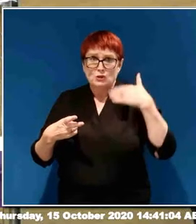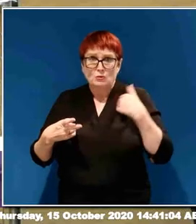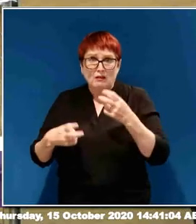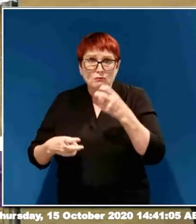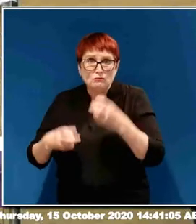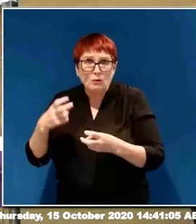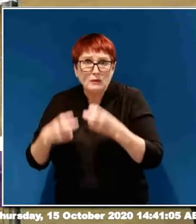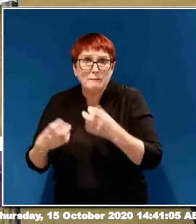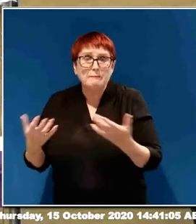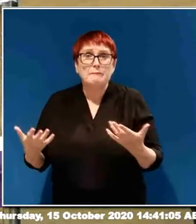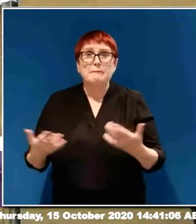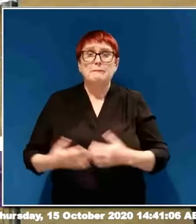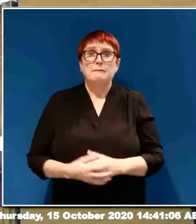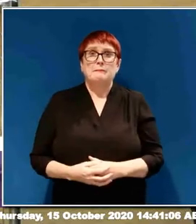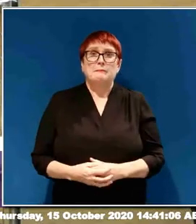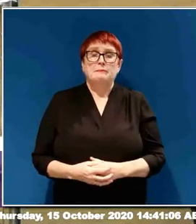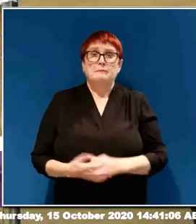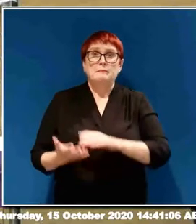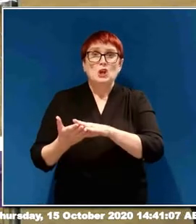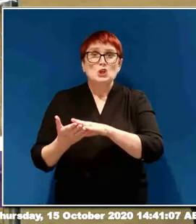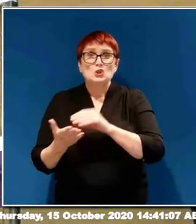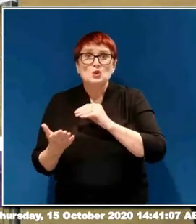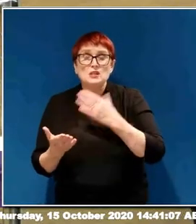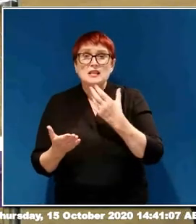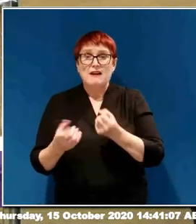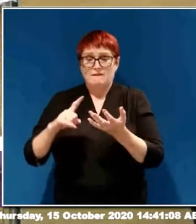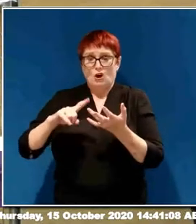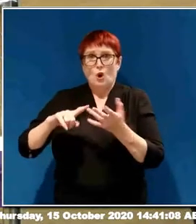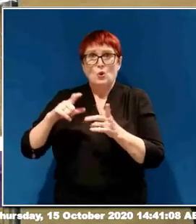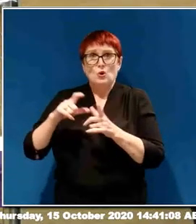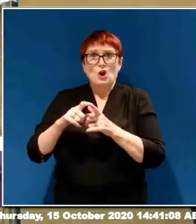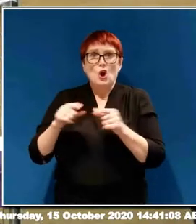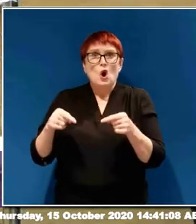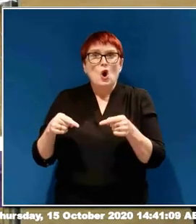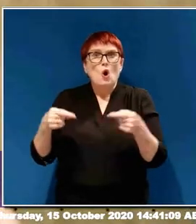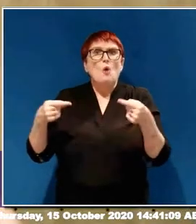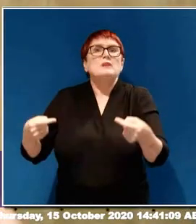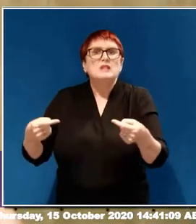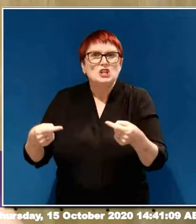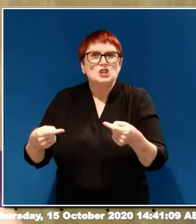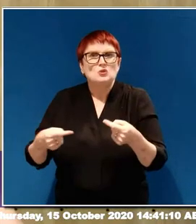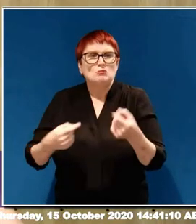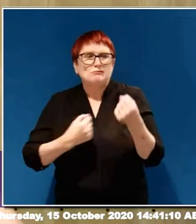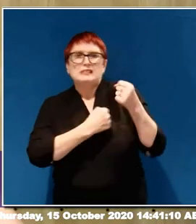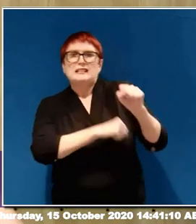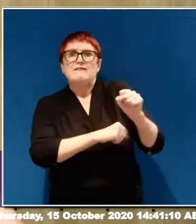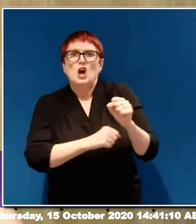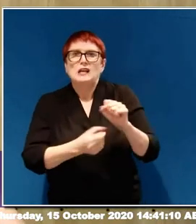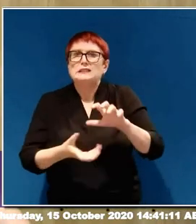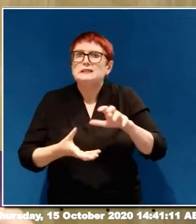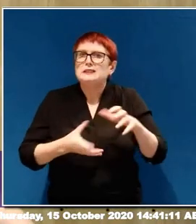Oppositional Defiance Disorder or ADHD? They were just left. You mean by that they didn't fall within the EAP?